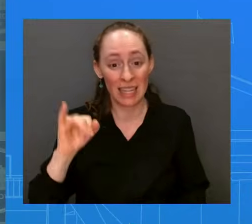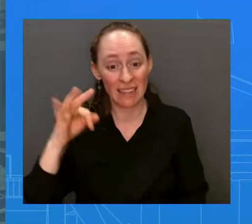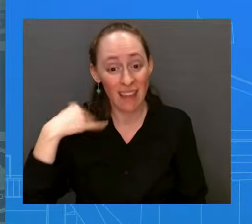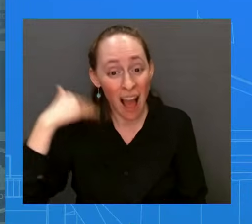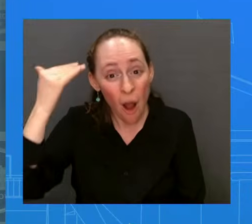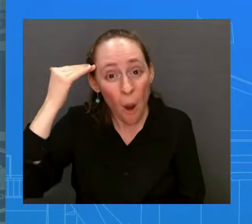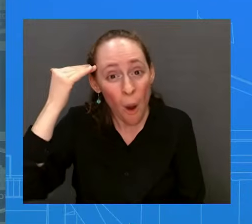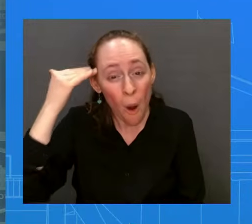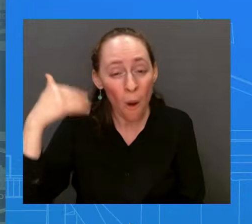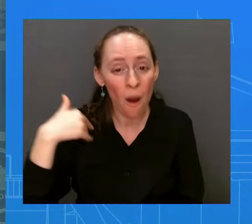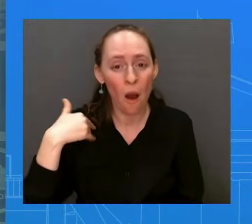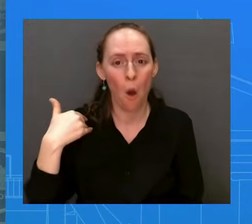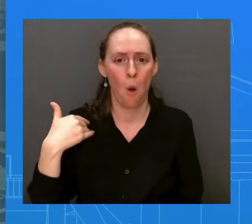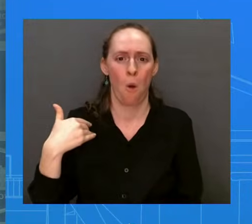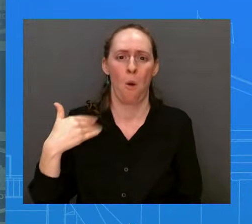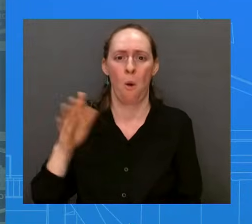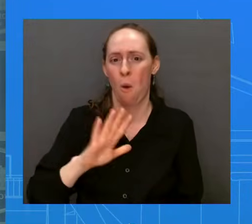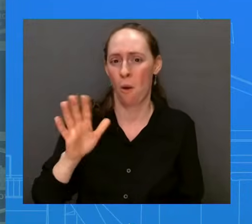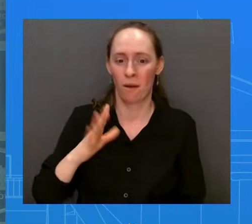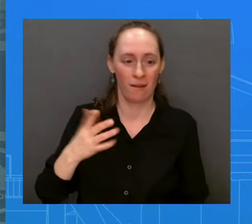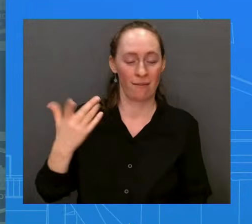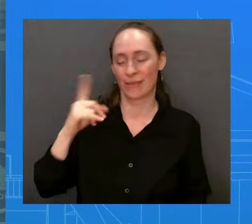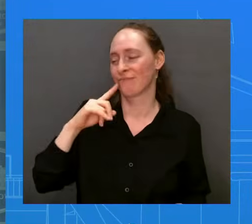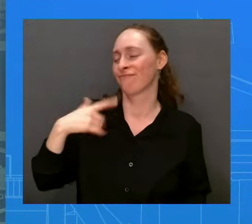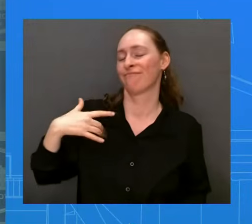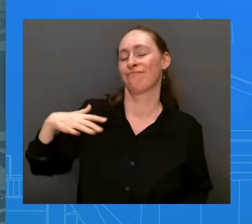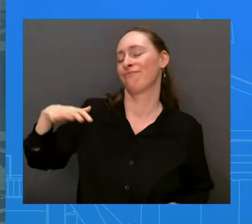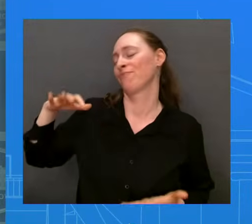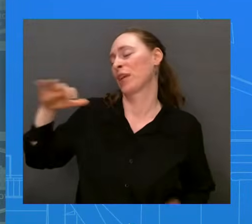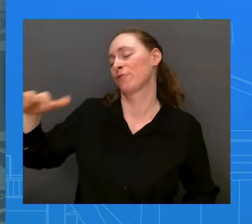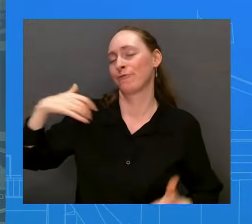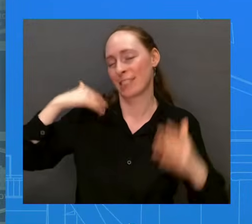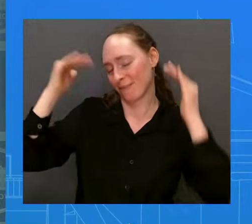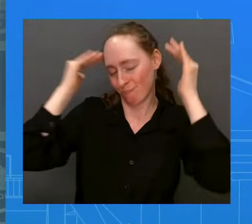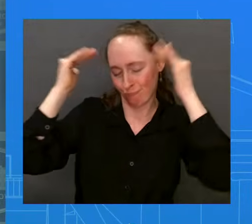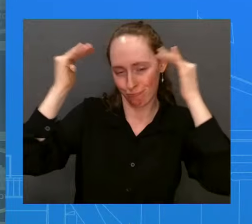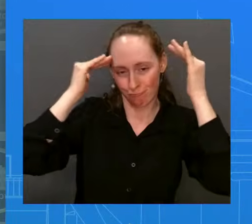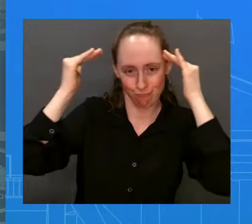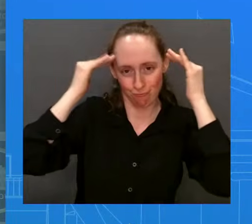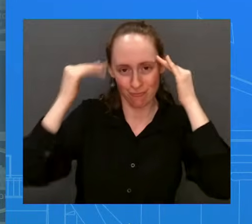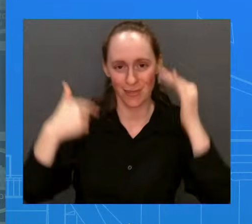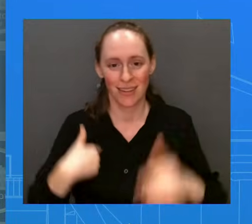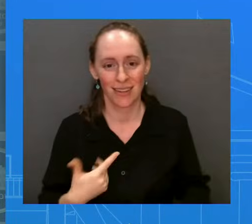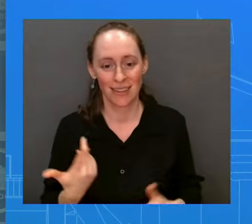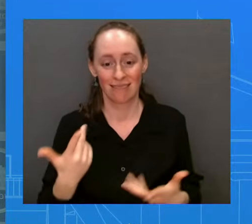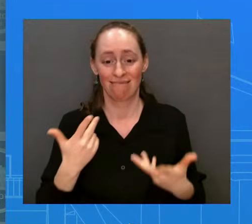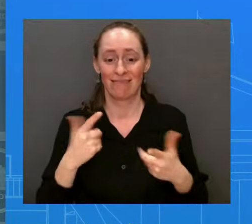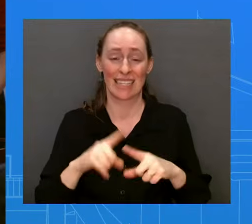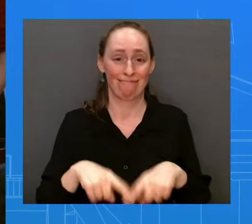given the sea state and weather conditions and the degree to which when we have to protect the safety of the divers. The Press: And then, one last question,